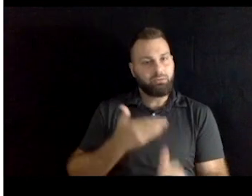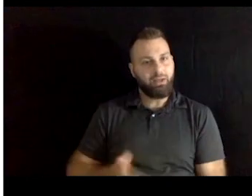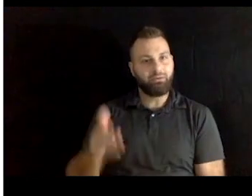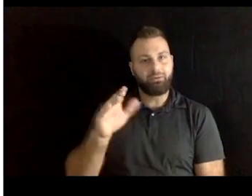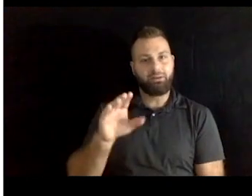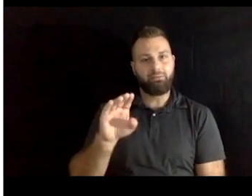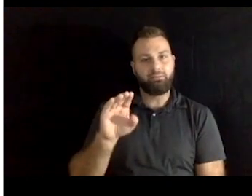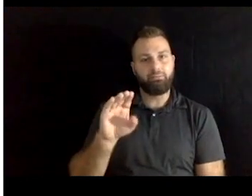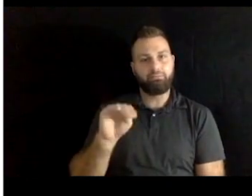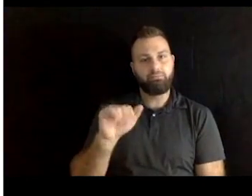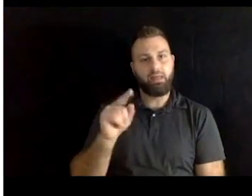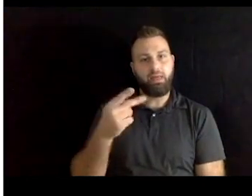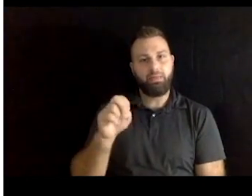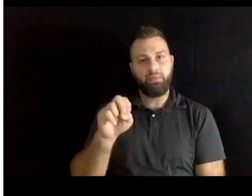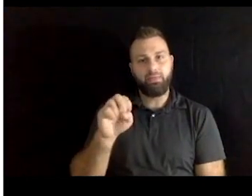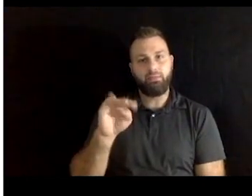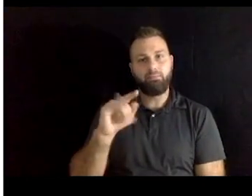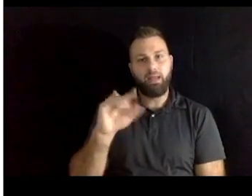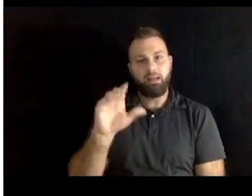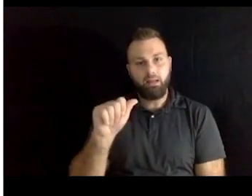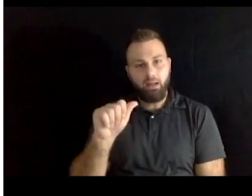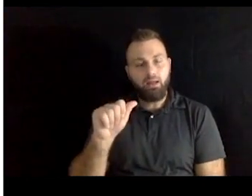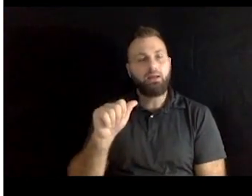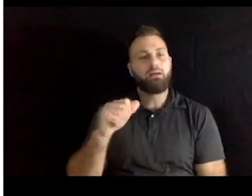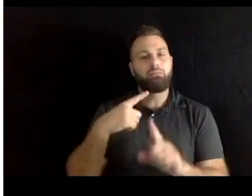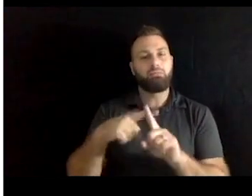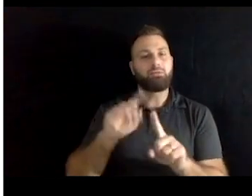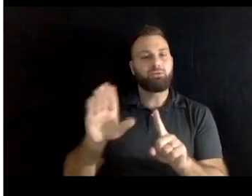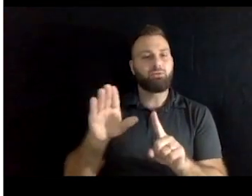Also in Mathematica's website and I provide a link to that as well.